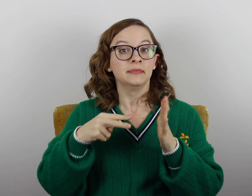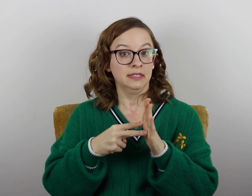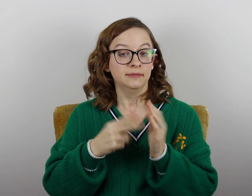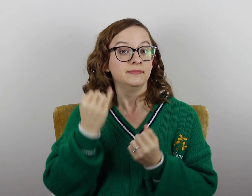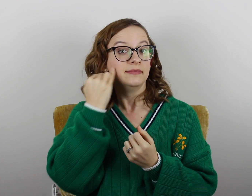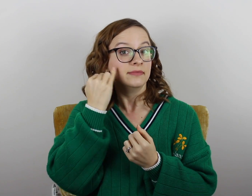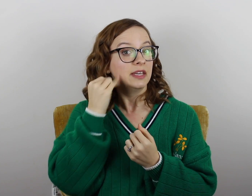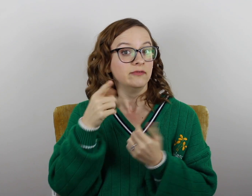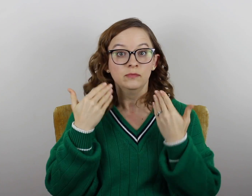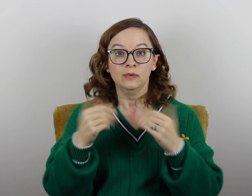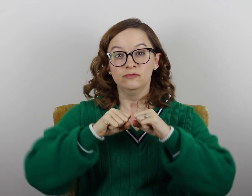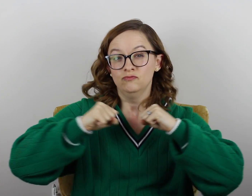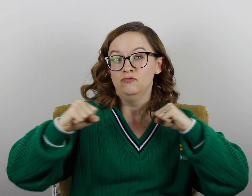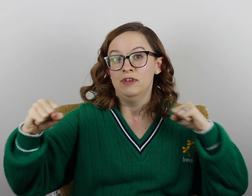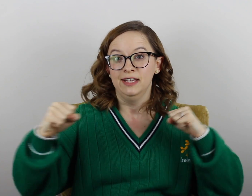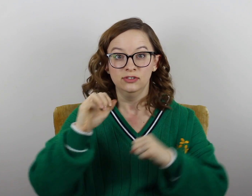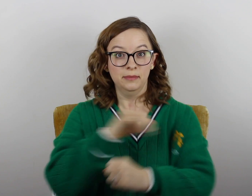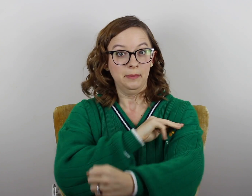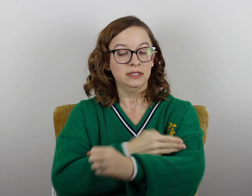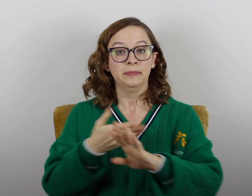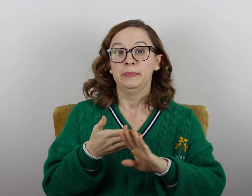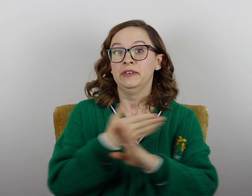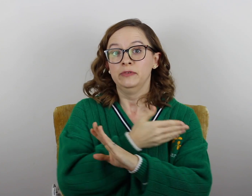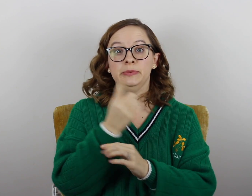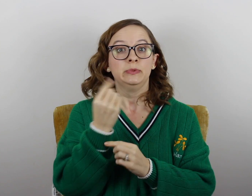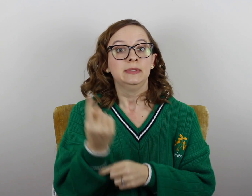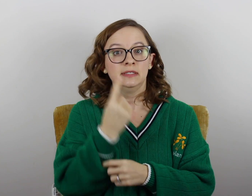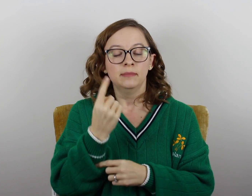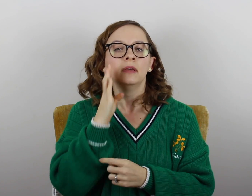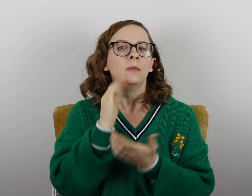That means if you stretch before you do something